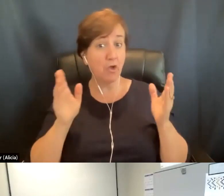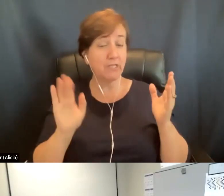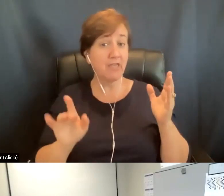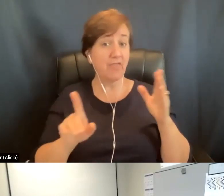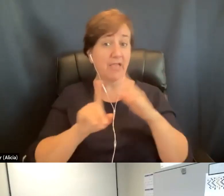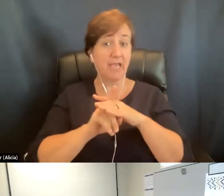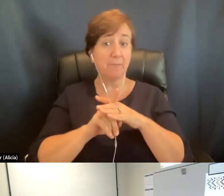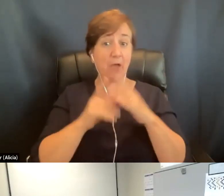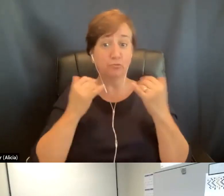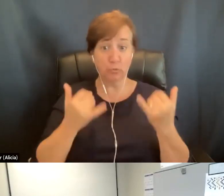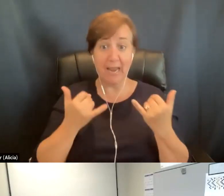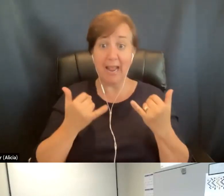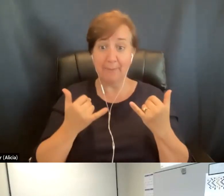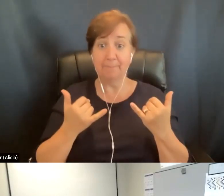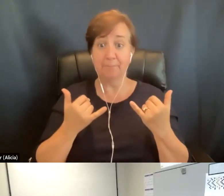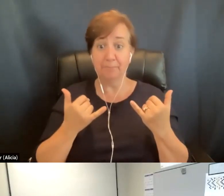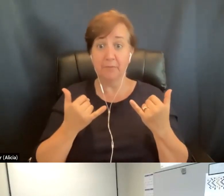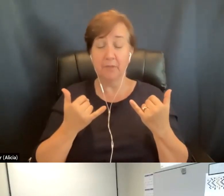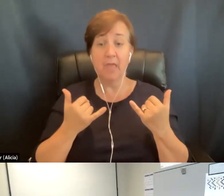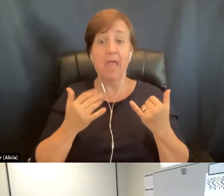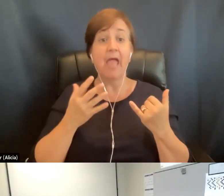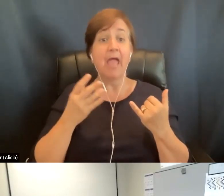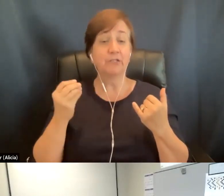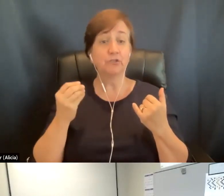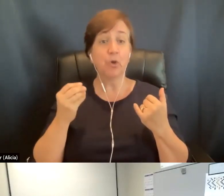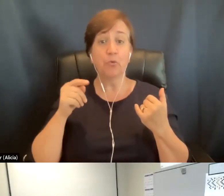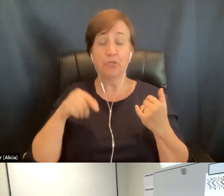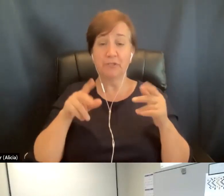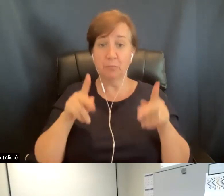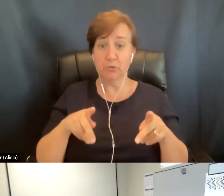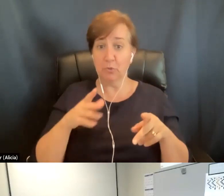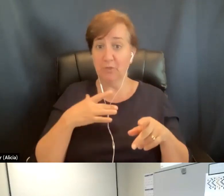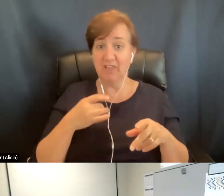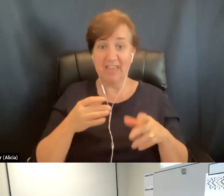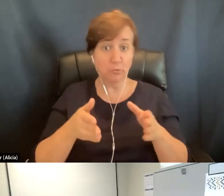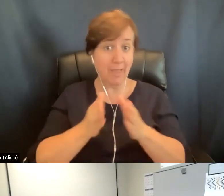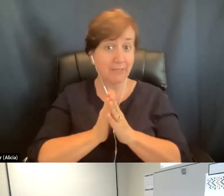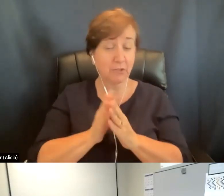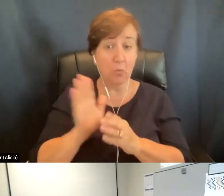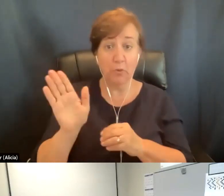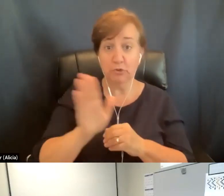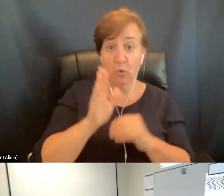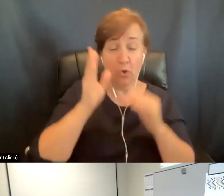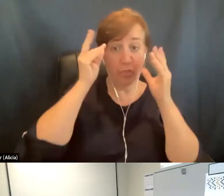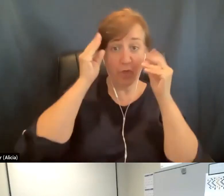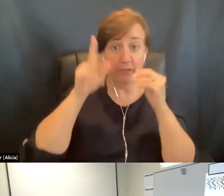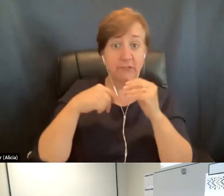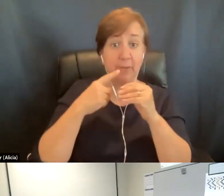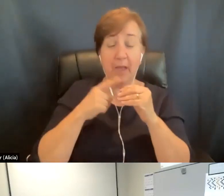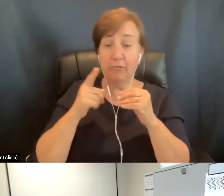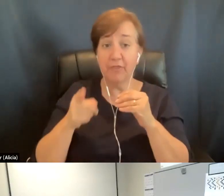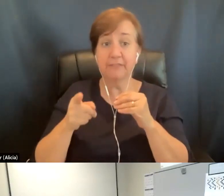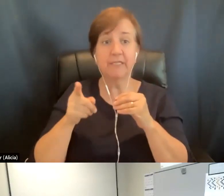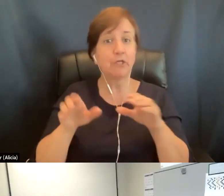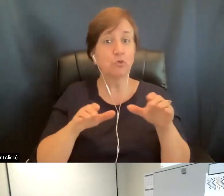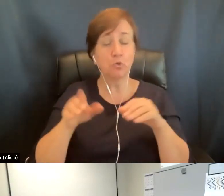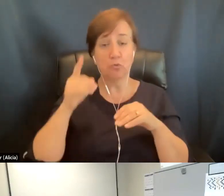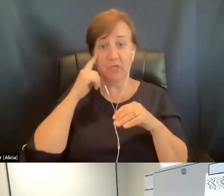Ram Subramaniam (He/him): come out today, and so this person would like to ask what your thoughts are on this and do you think this will have a large effect.